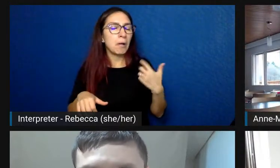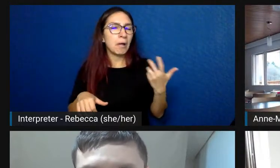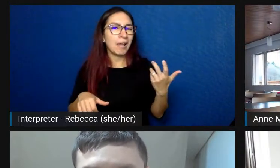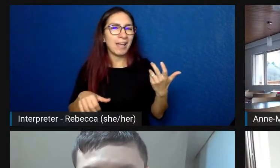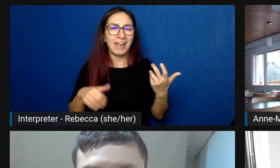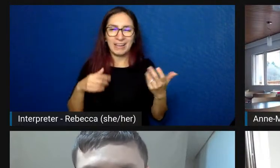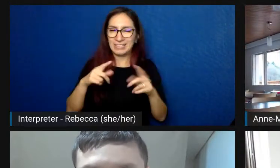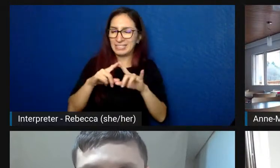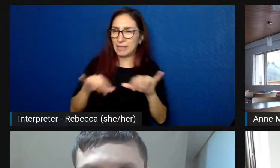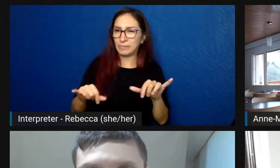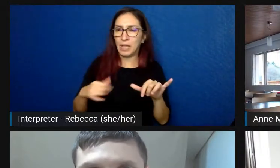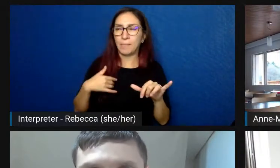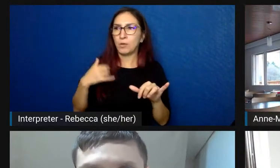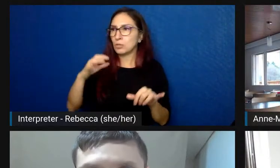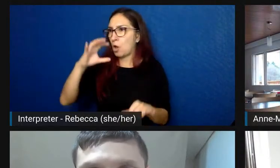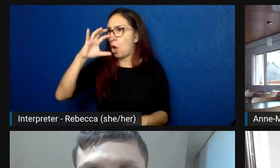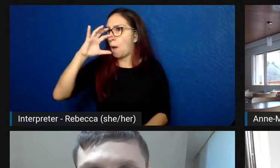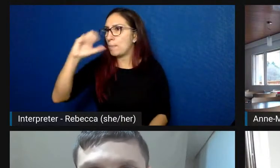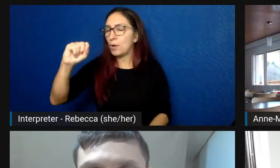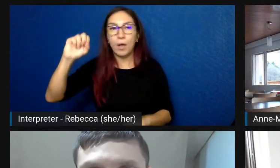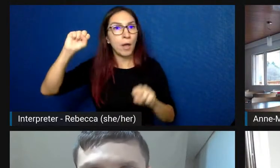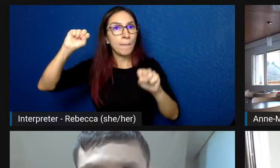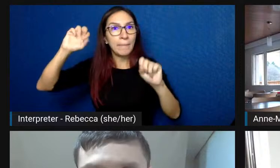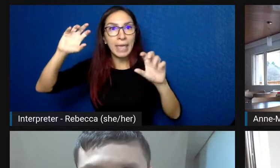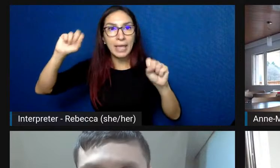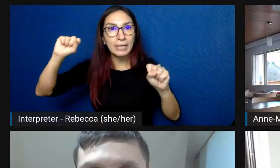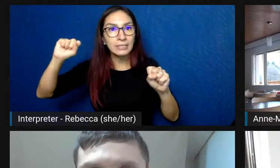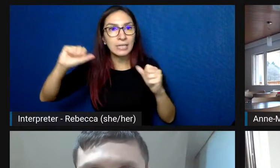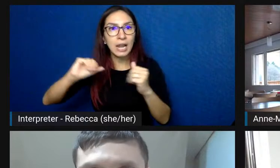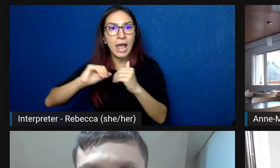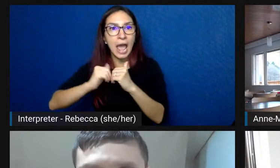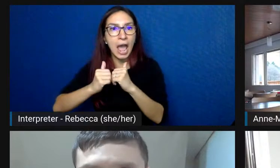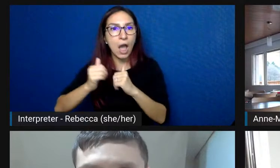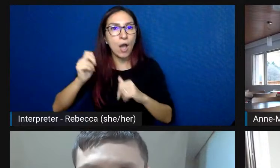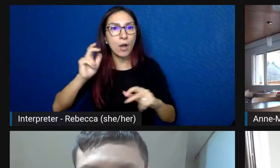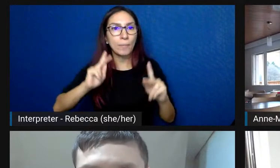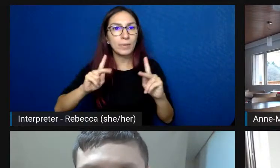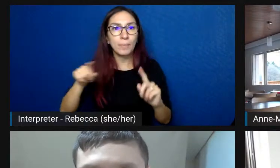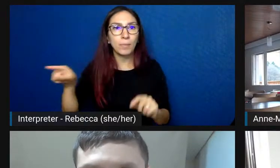this year, I was shocked on one